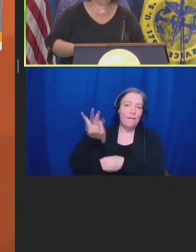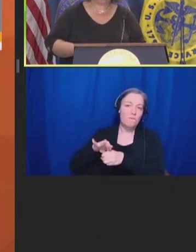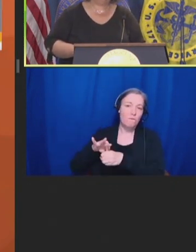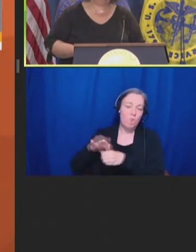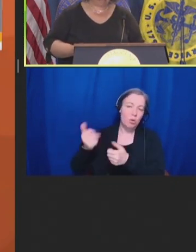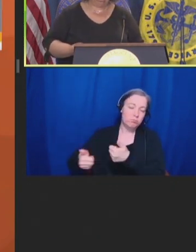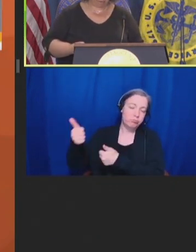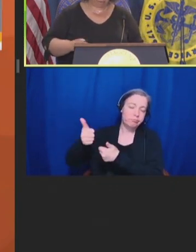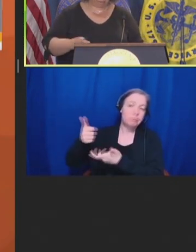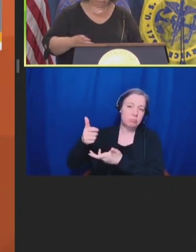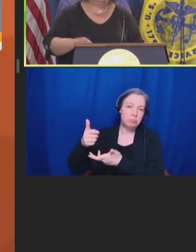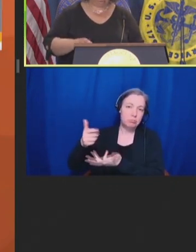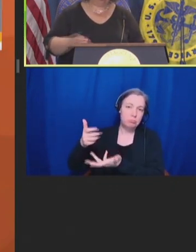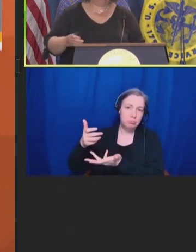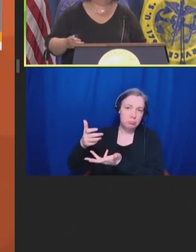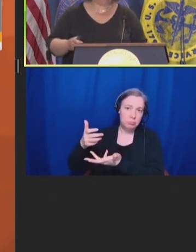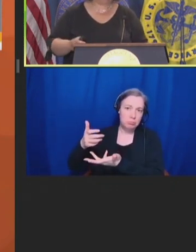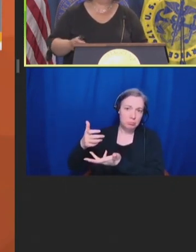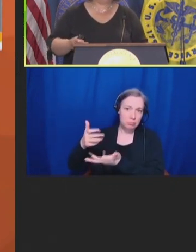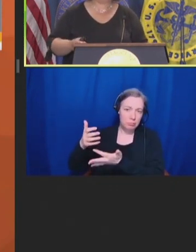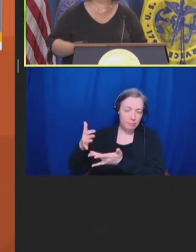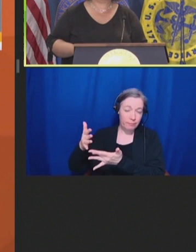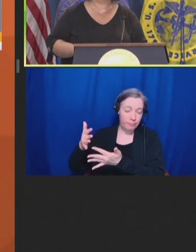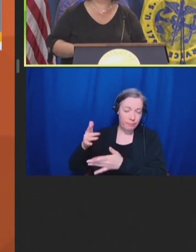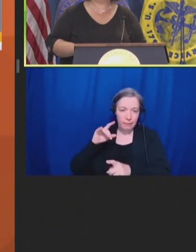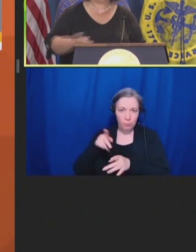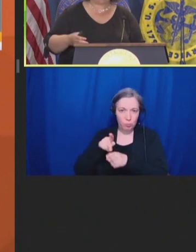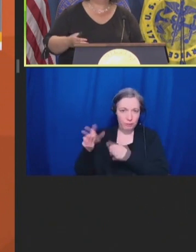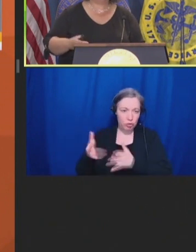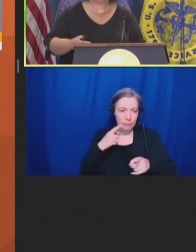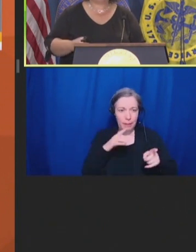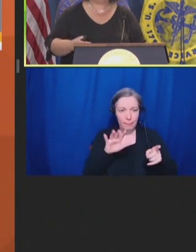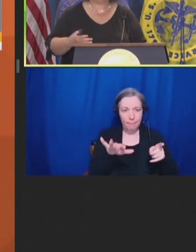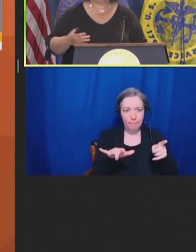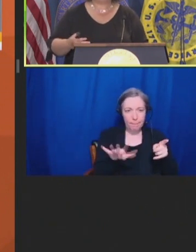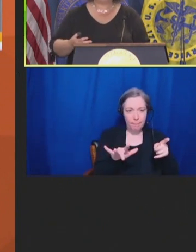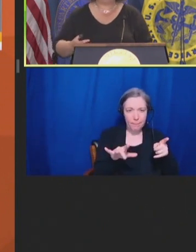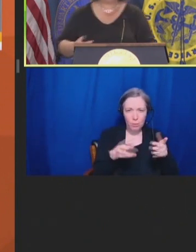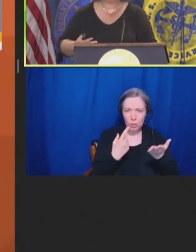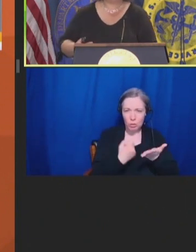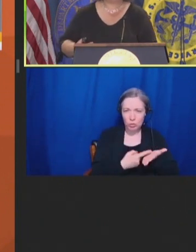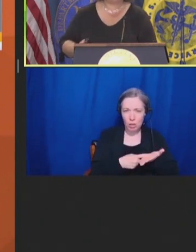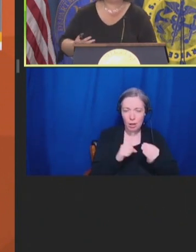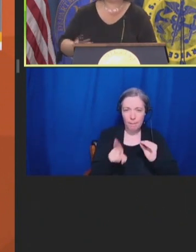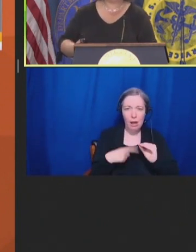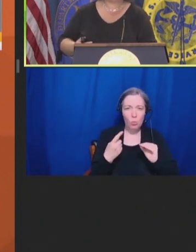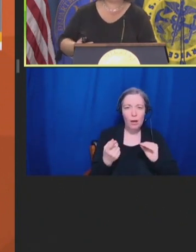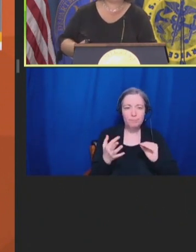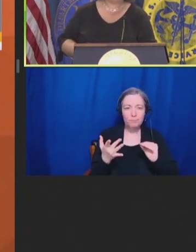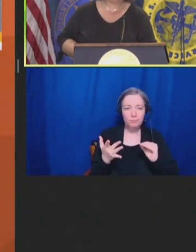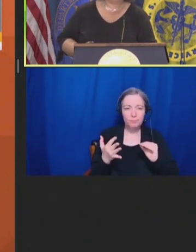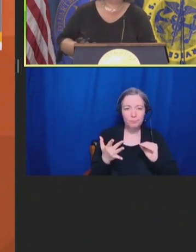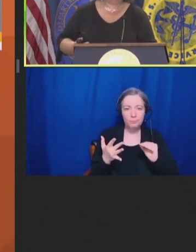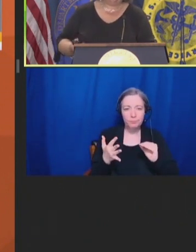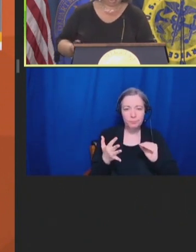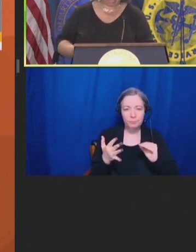I did want to stop and -- before we move on and talk about lessons learned and gaps and things that need to change or do better, do differently, I wanted to acknowledge